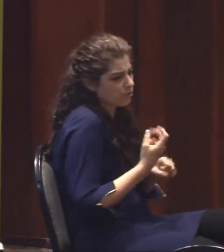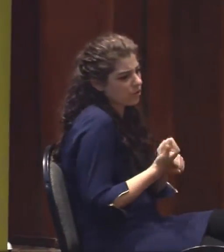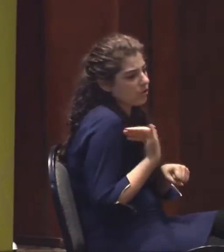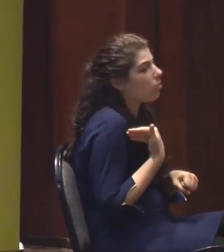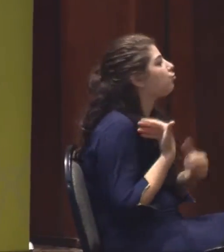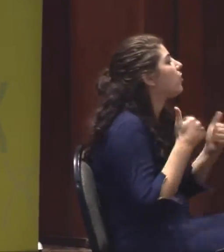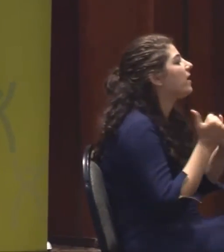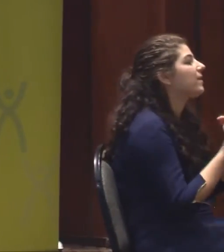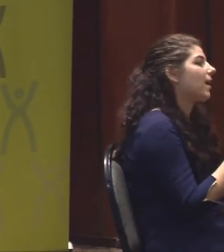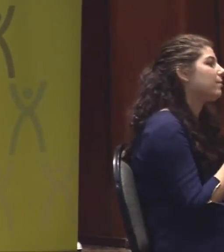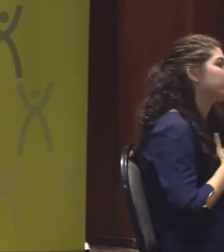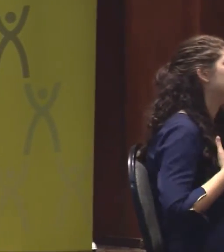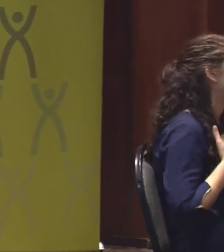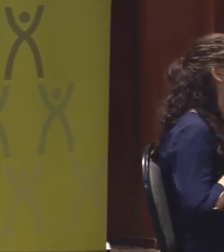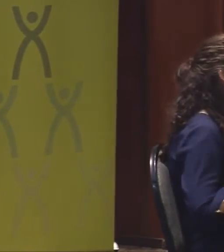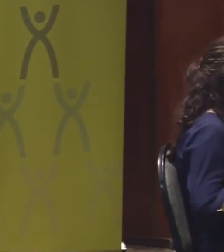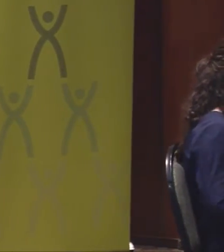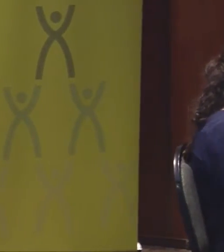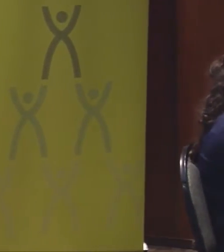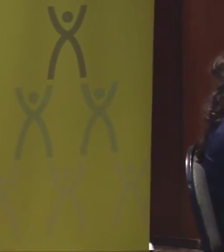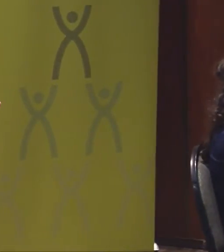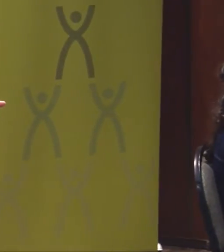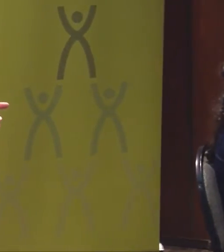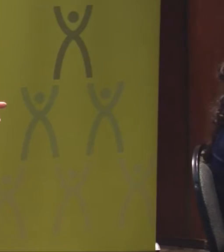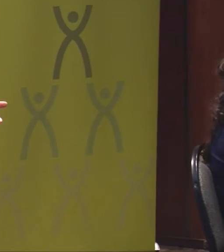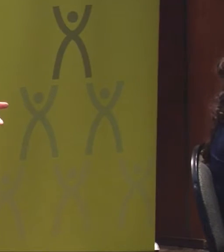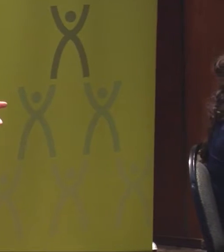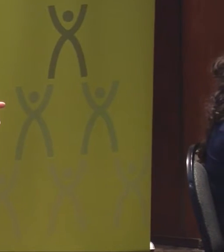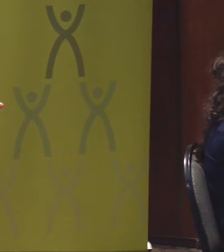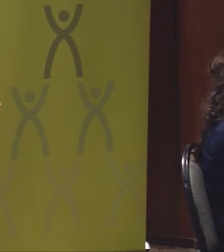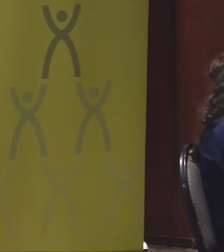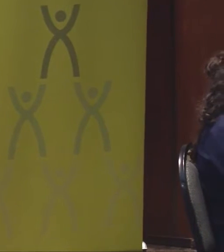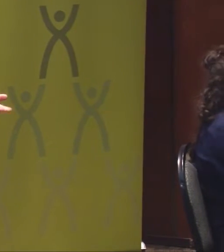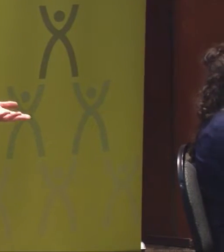Try it again. Expect it.